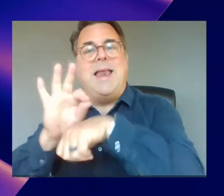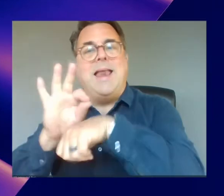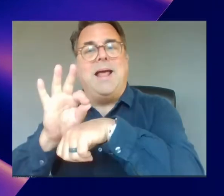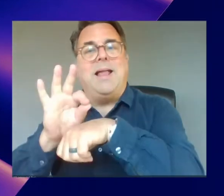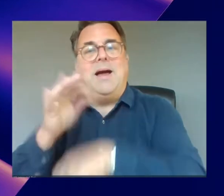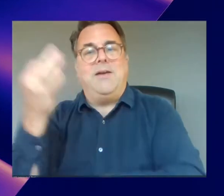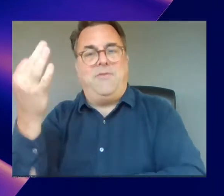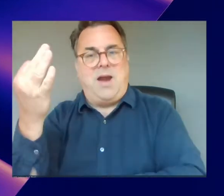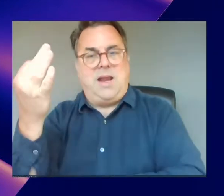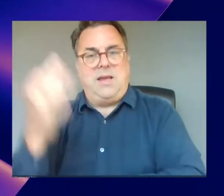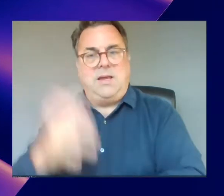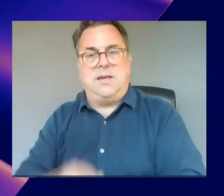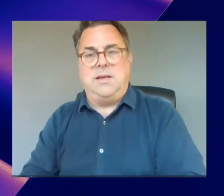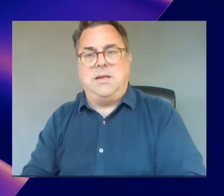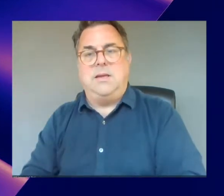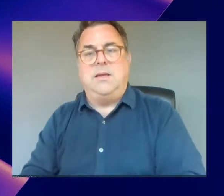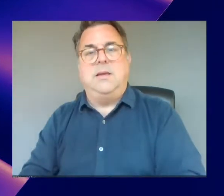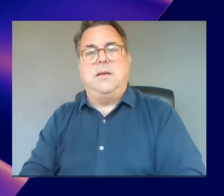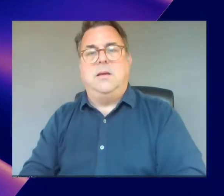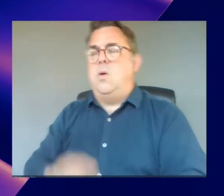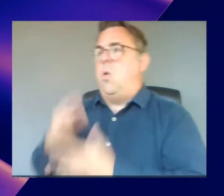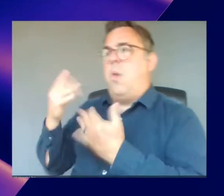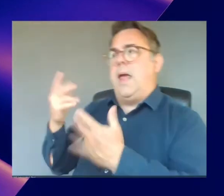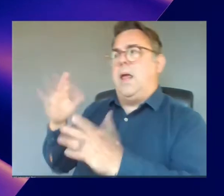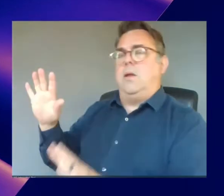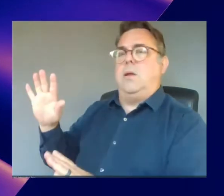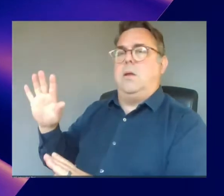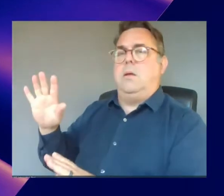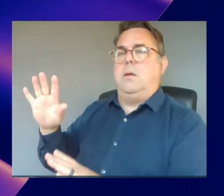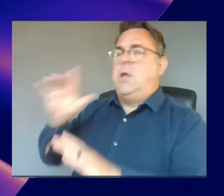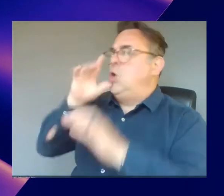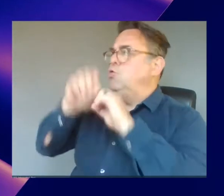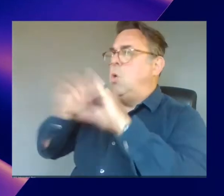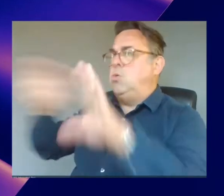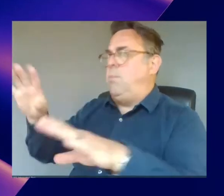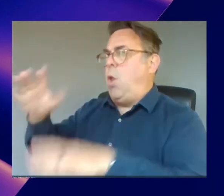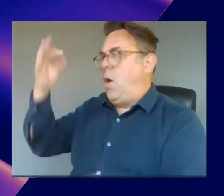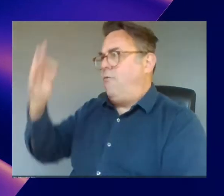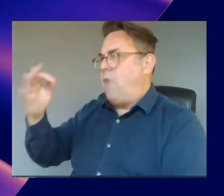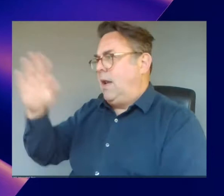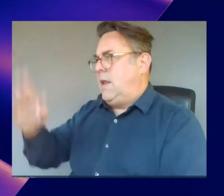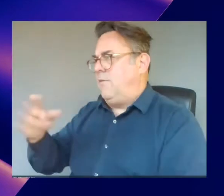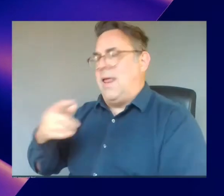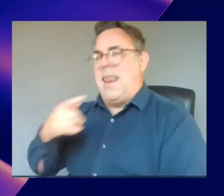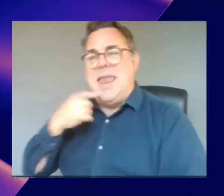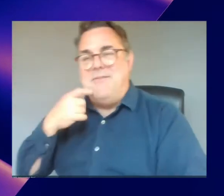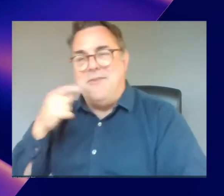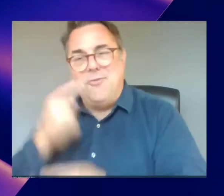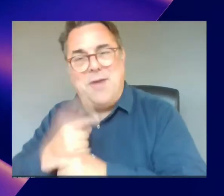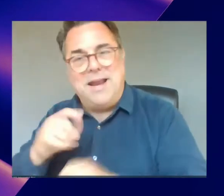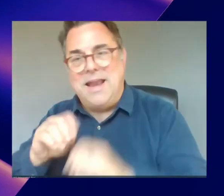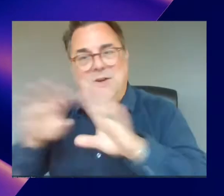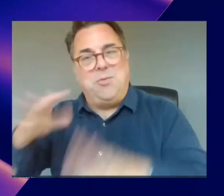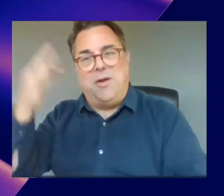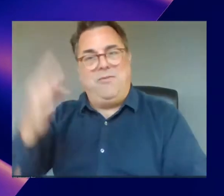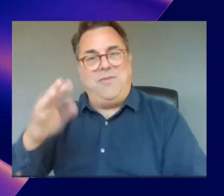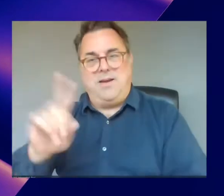Now all of you technologists out there- Whoa, whoa, whoa, you never deploy right on a Friday. That's what we say, we never deploy on a Friday. - Not to prod. No, no, no.